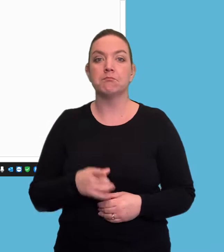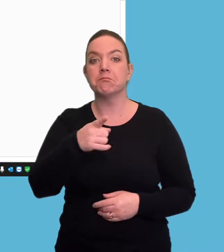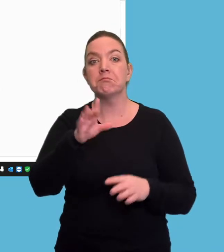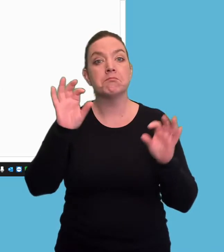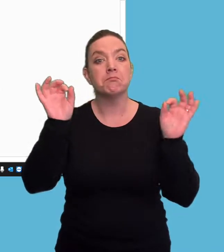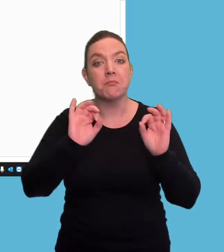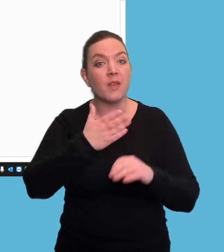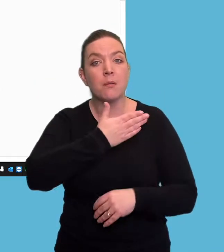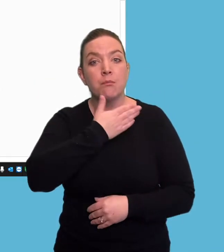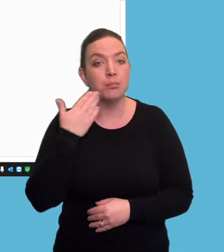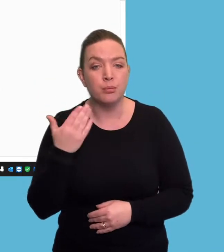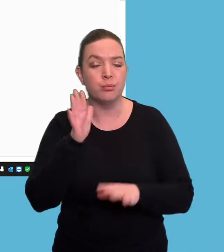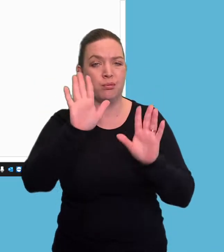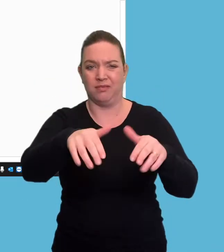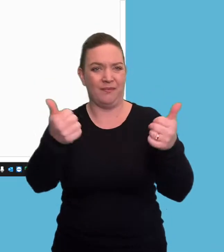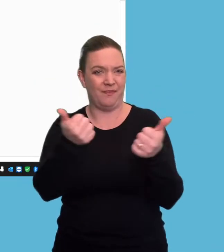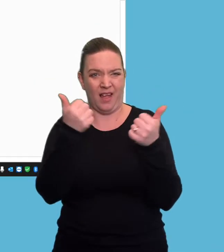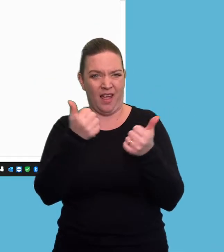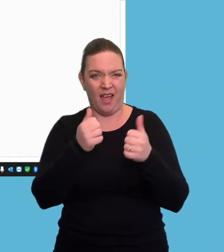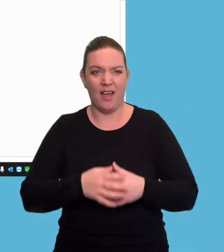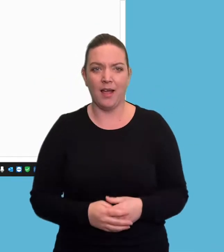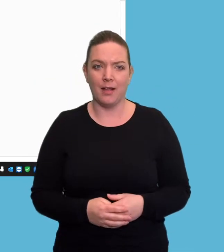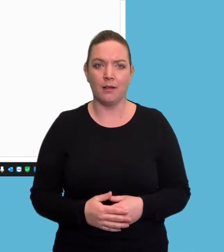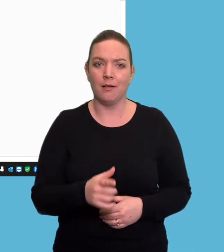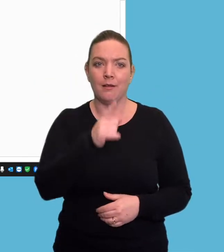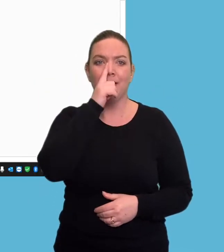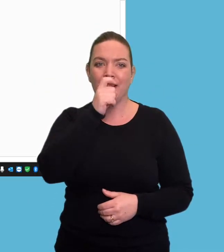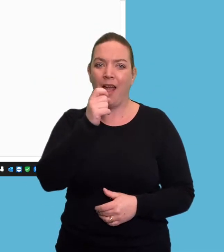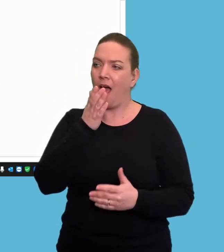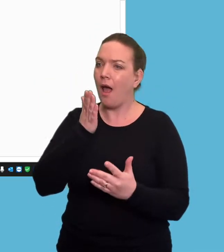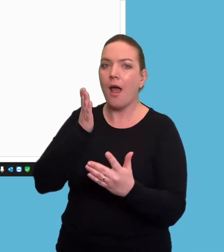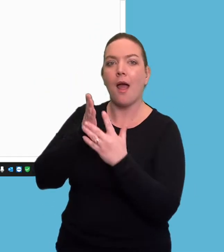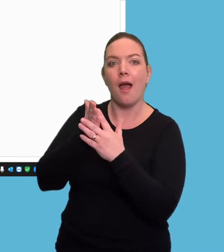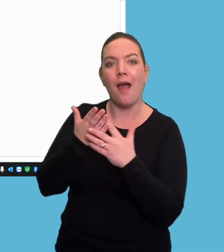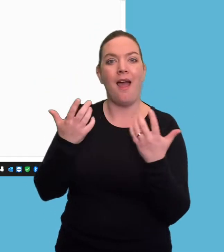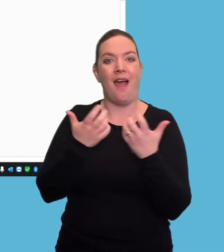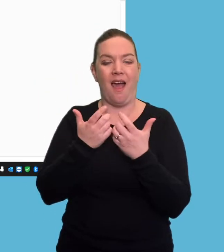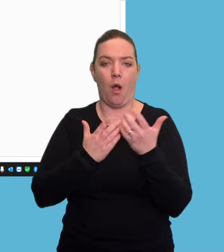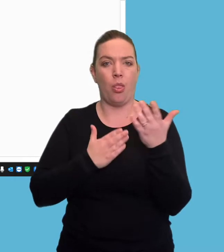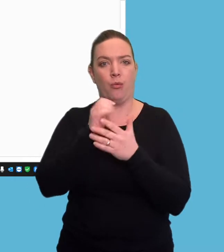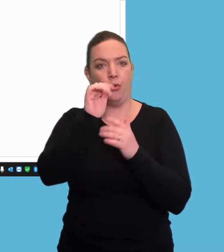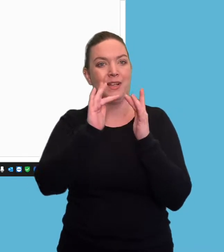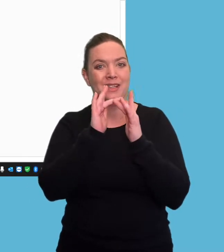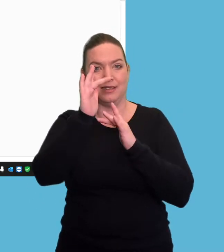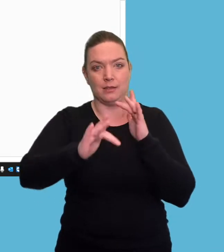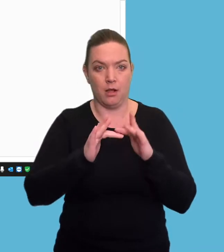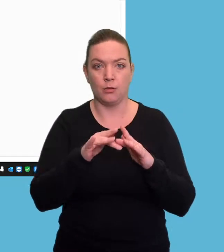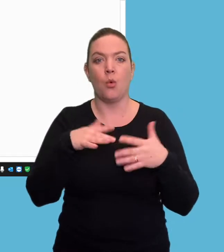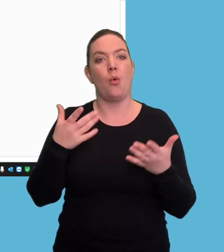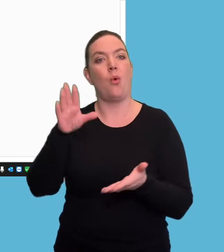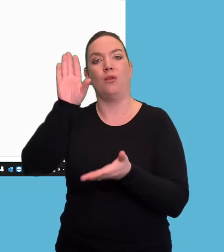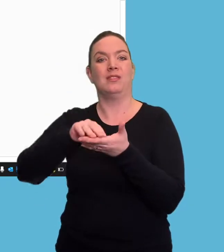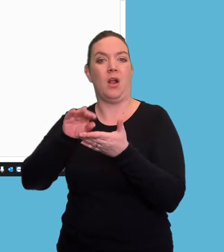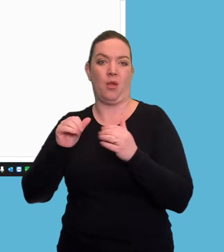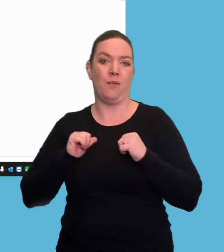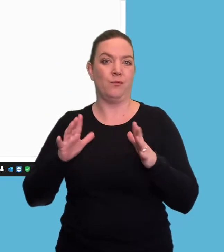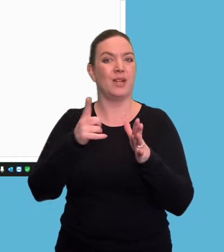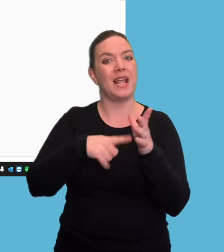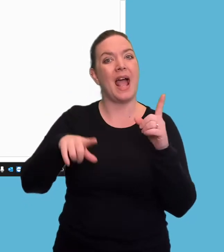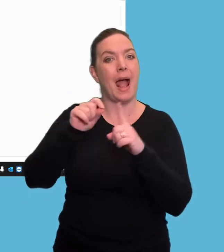If you don't, that's absolutely no problem, you can access the event via your browser or you can download the free desktop app.